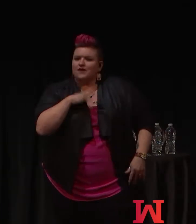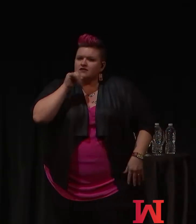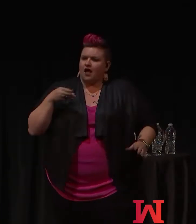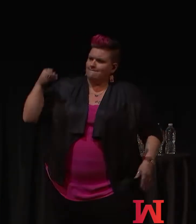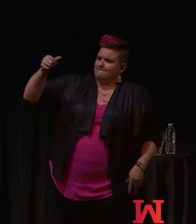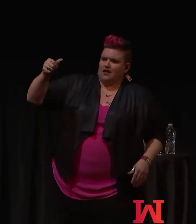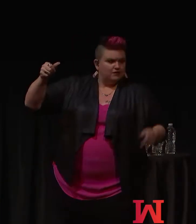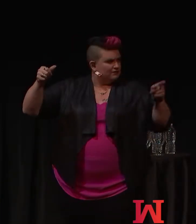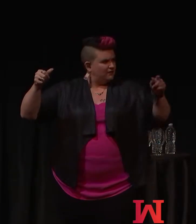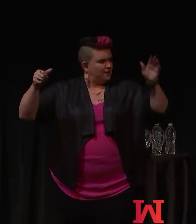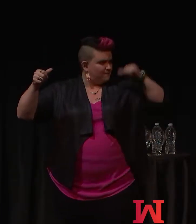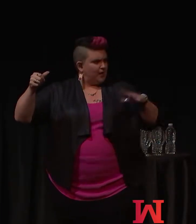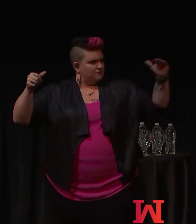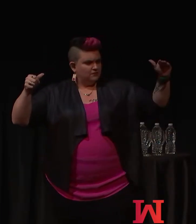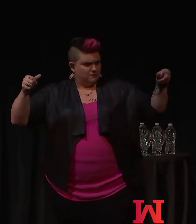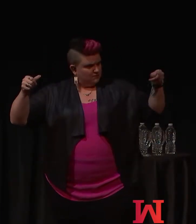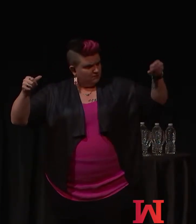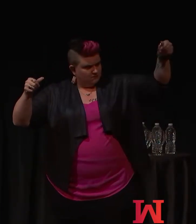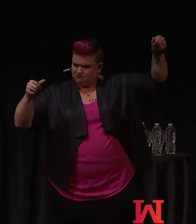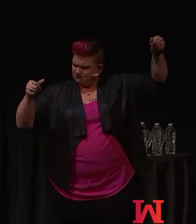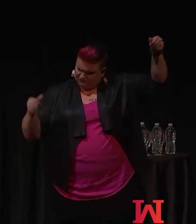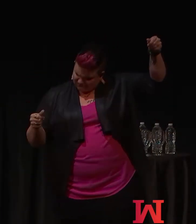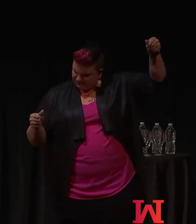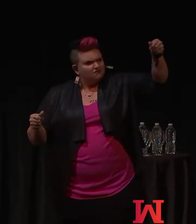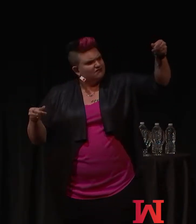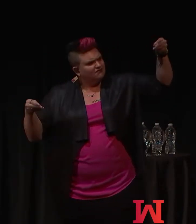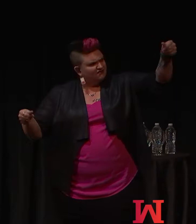for doing the same work that men are doing. That's a problem.